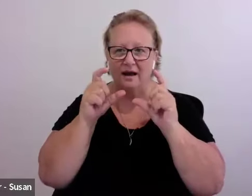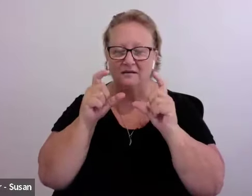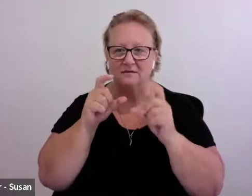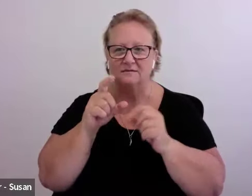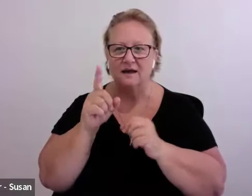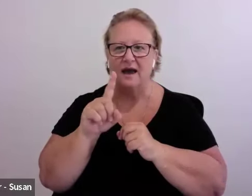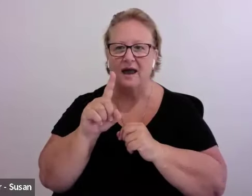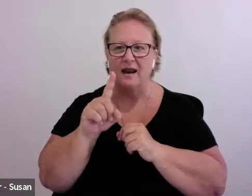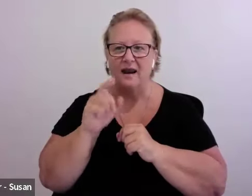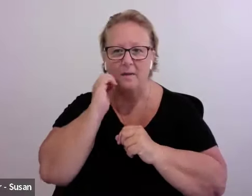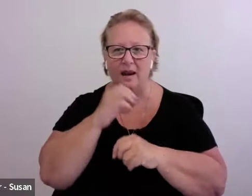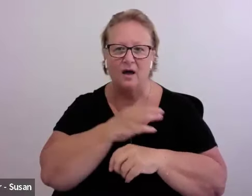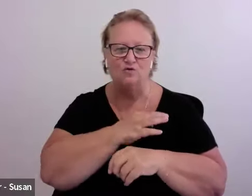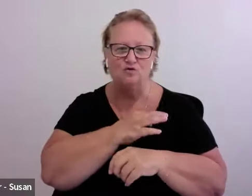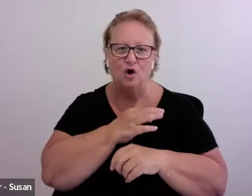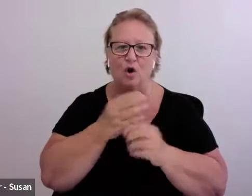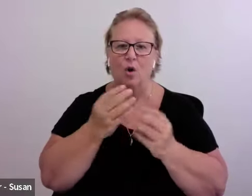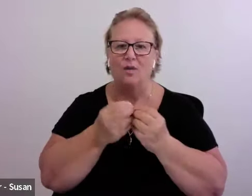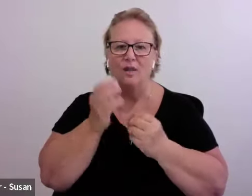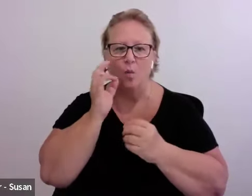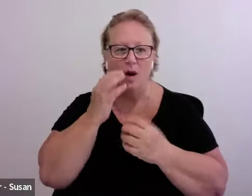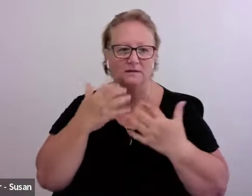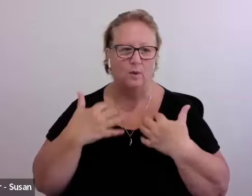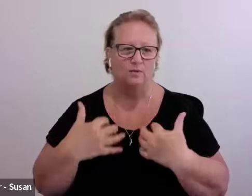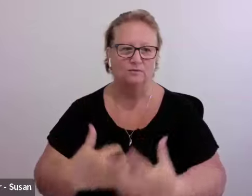Gadigal people of the Eora Nation and I have light skin,